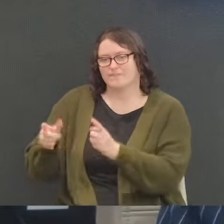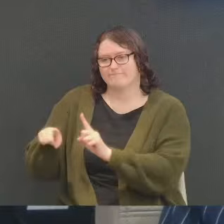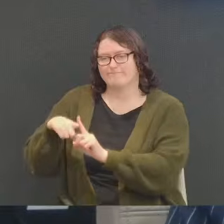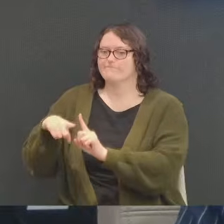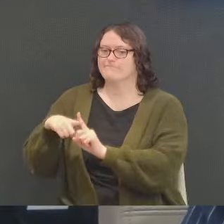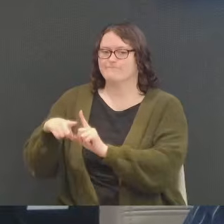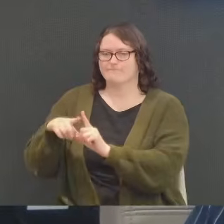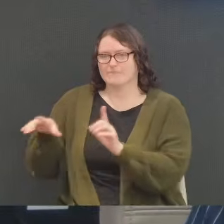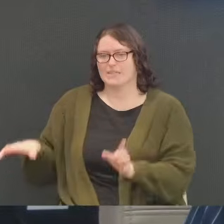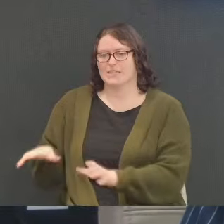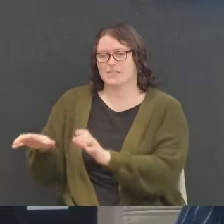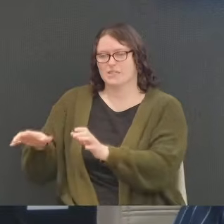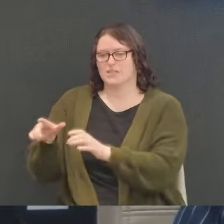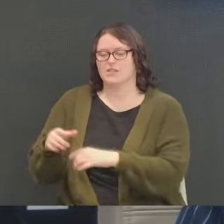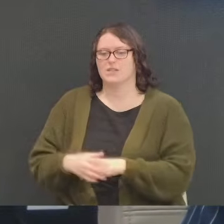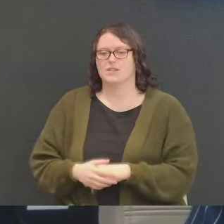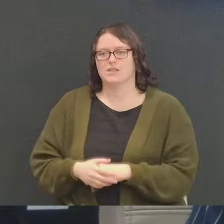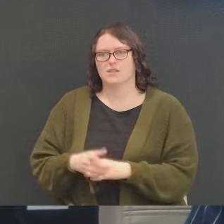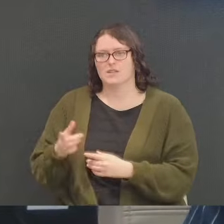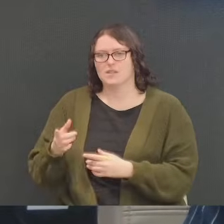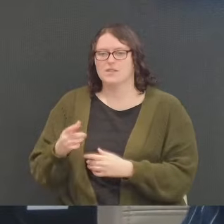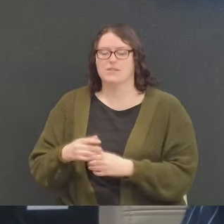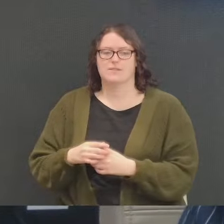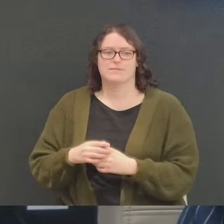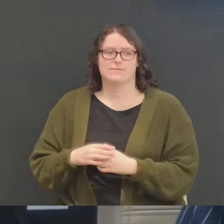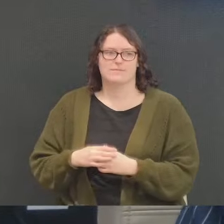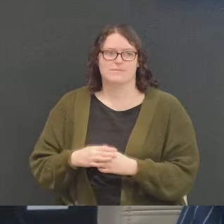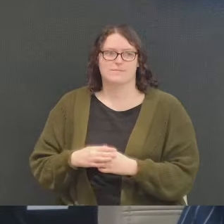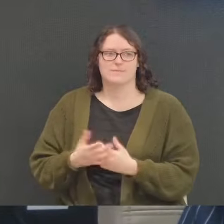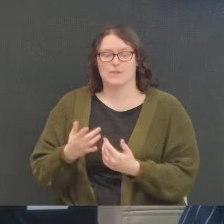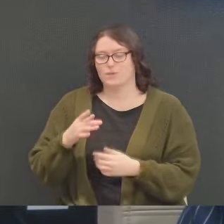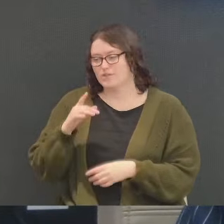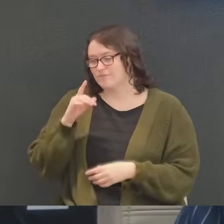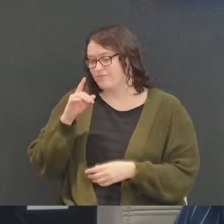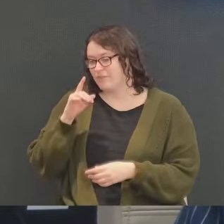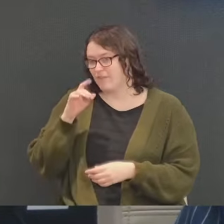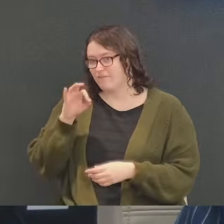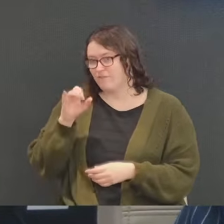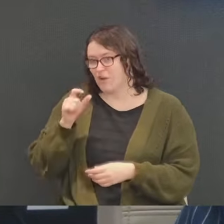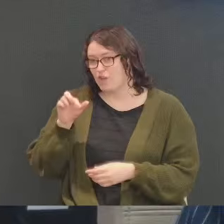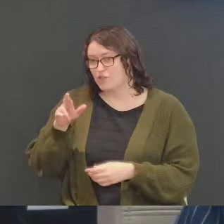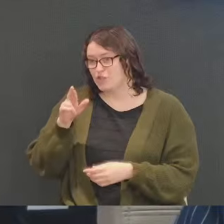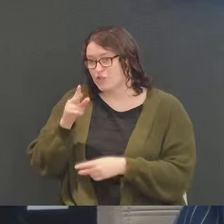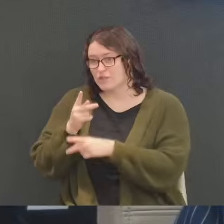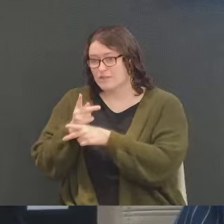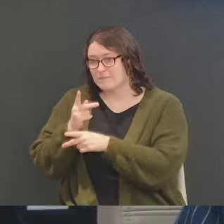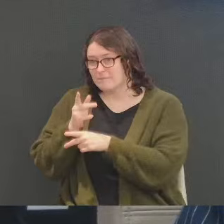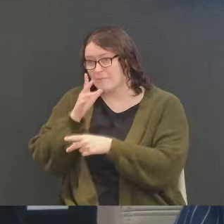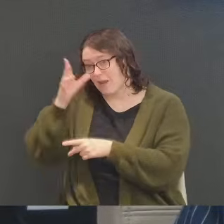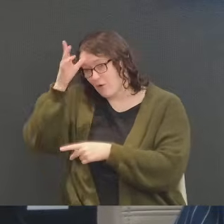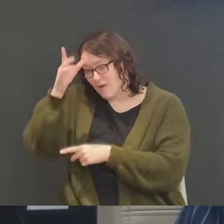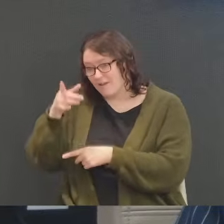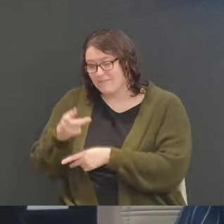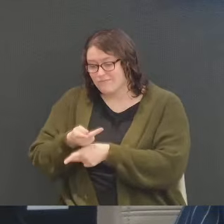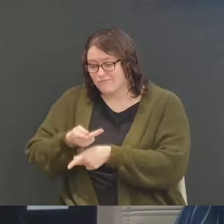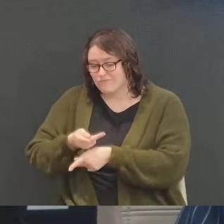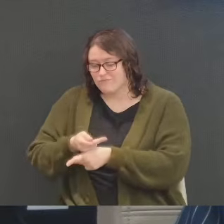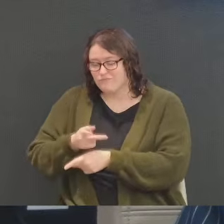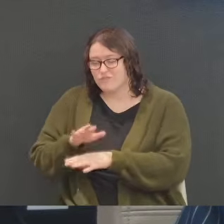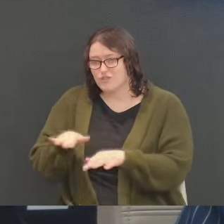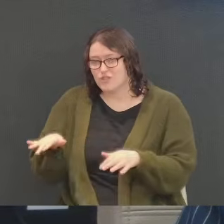he was a foster he also had a a foster care child and so many things. So, I want to really